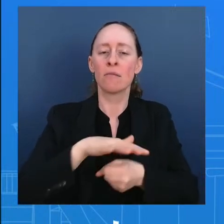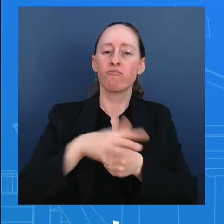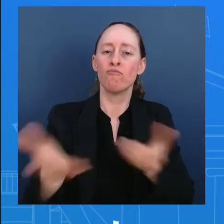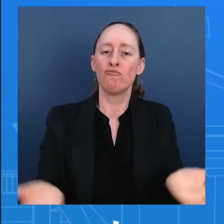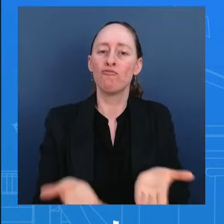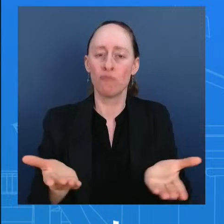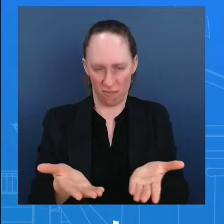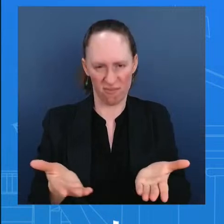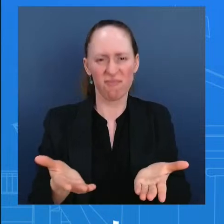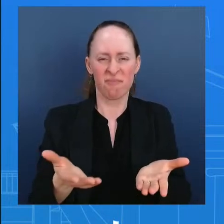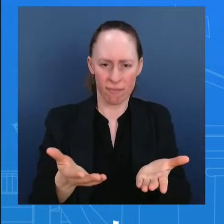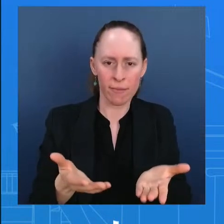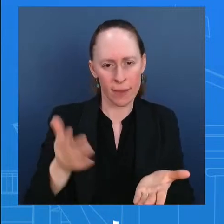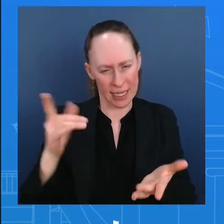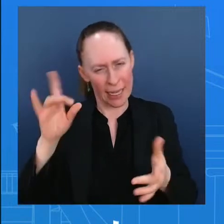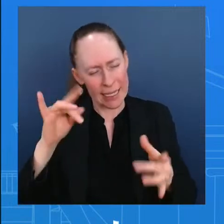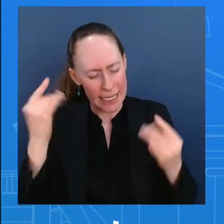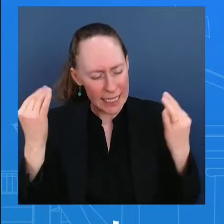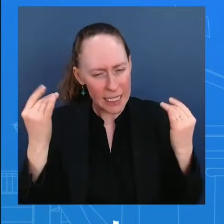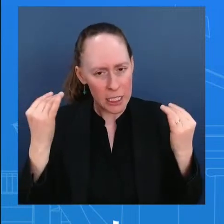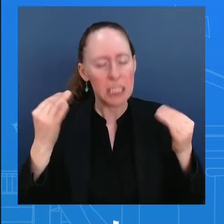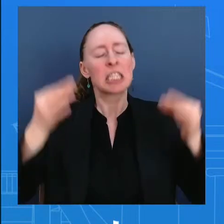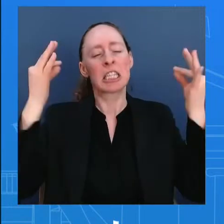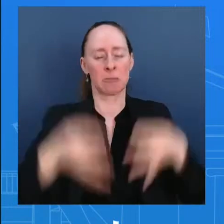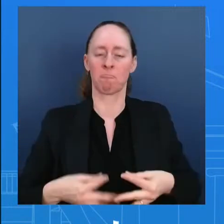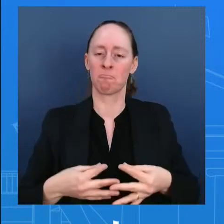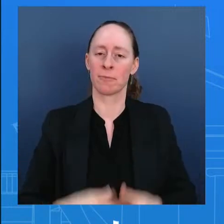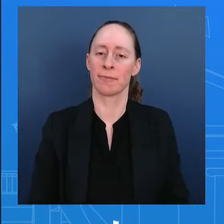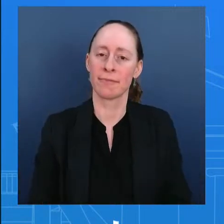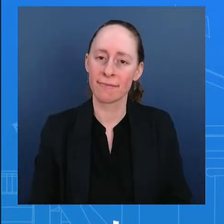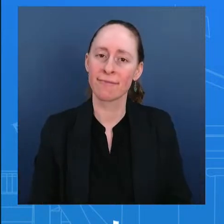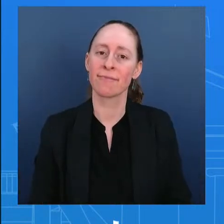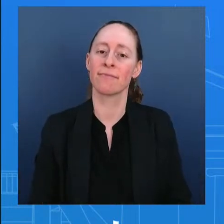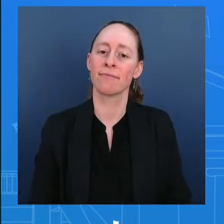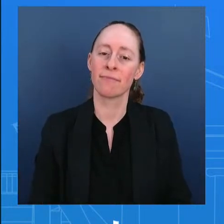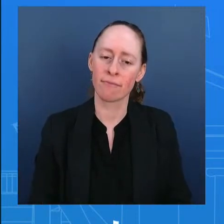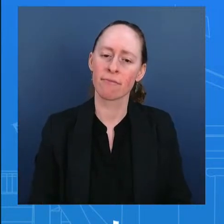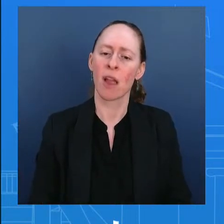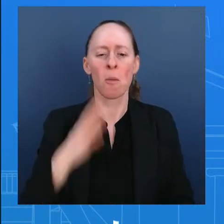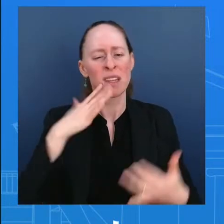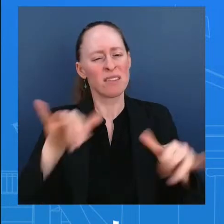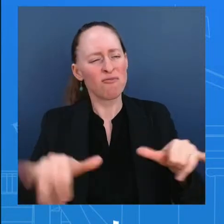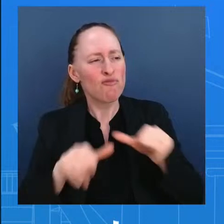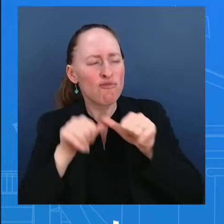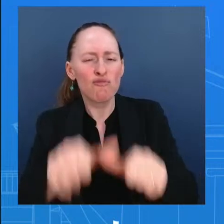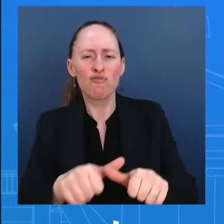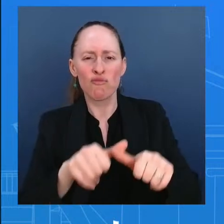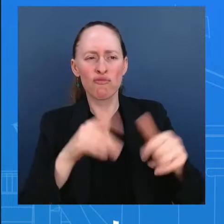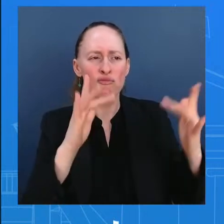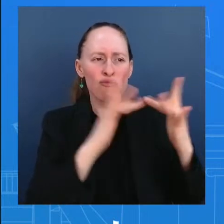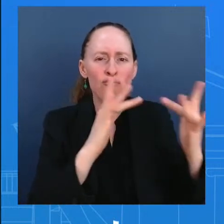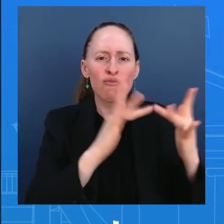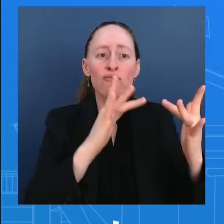We’re going to continue to work on our relationships with our allies across the globe. That is something that we’re going to continue to do.